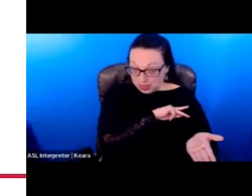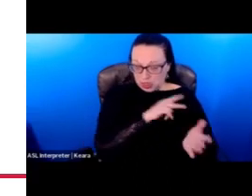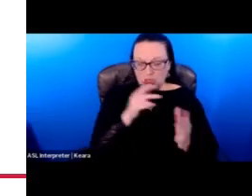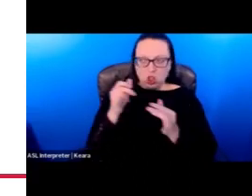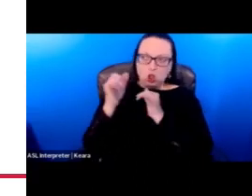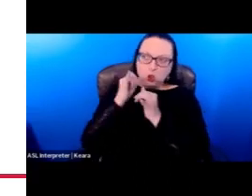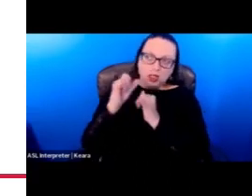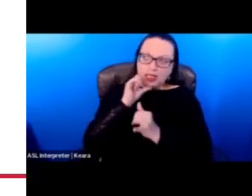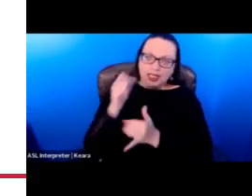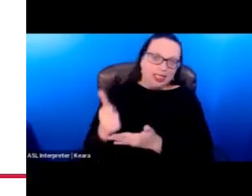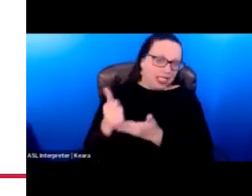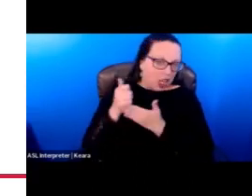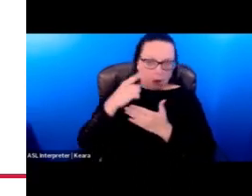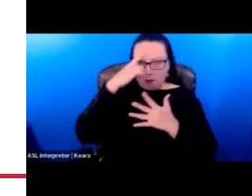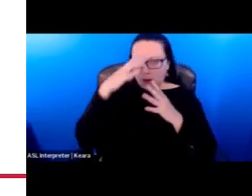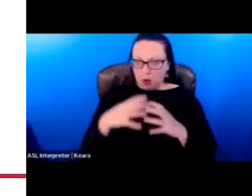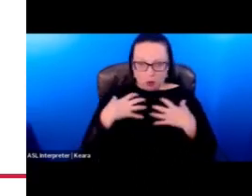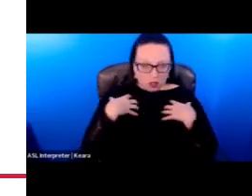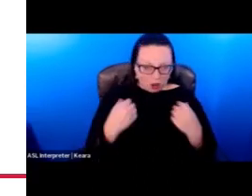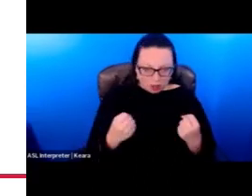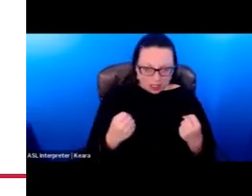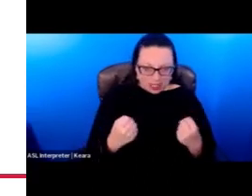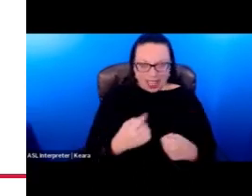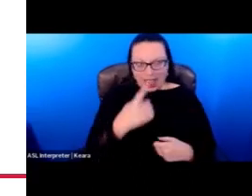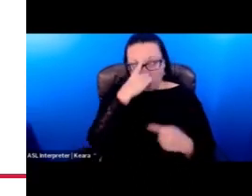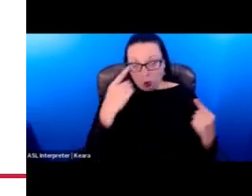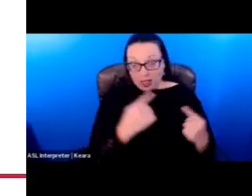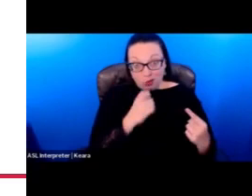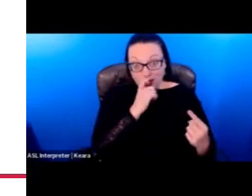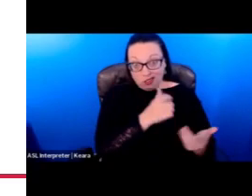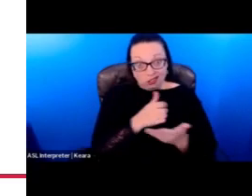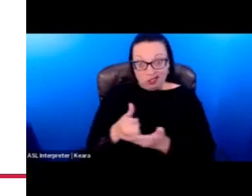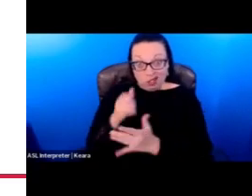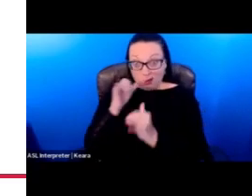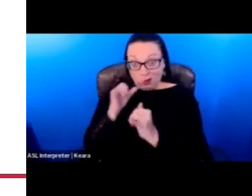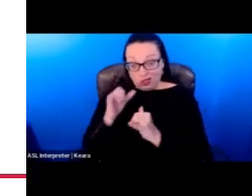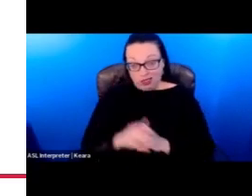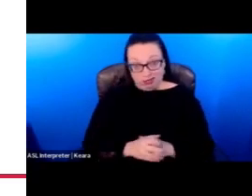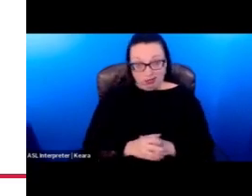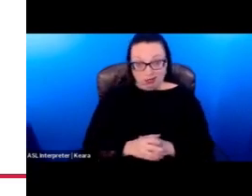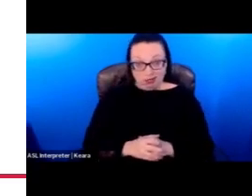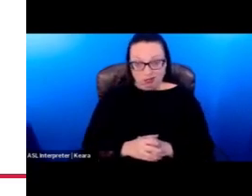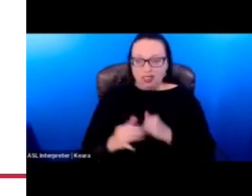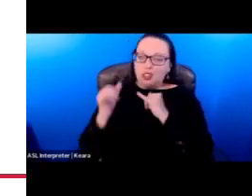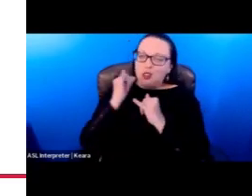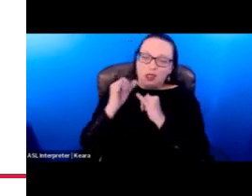my friends, recovery, and brain injury didn't help my drinking, you know, and you can take drinking and substitute it with any other type of substance